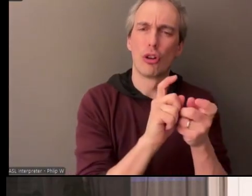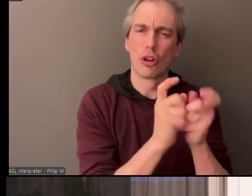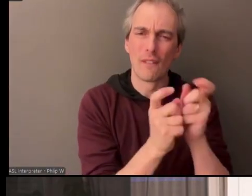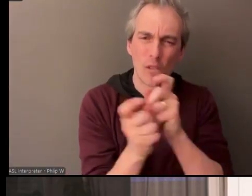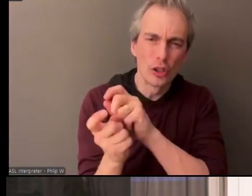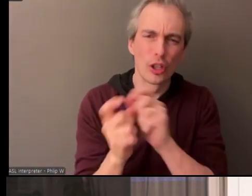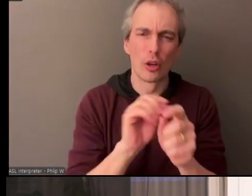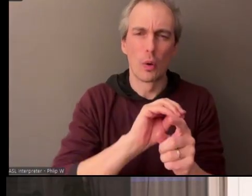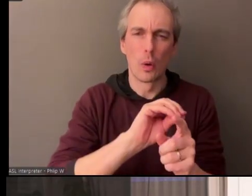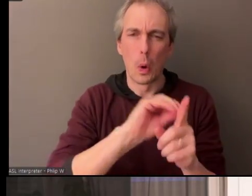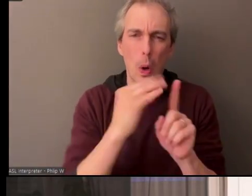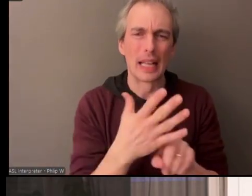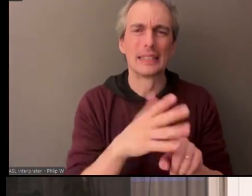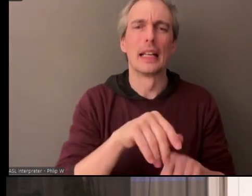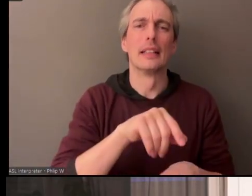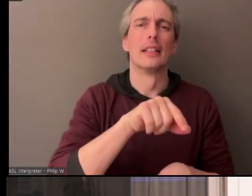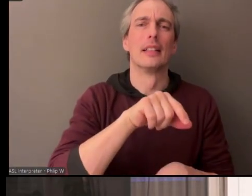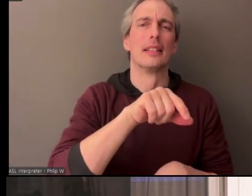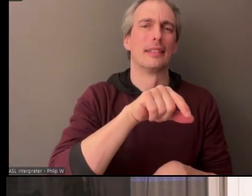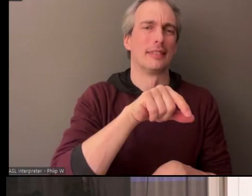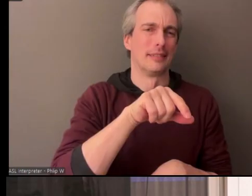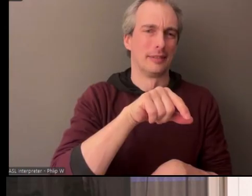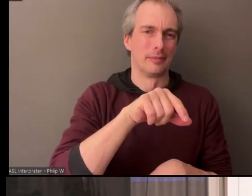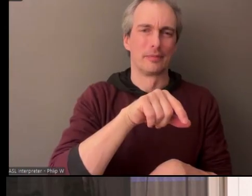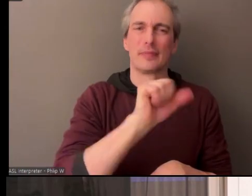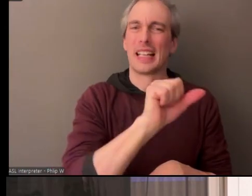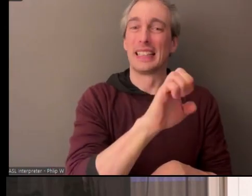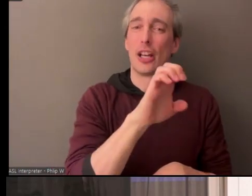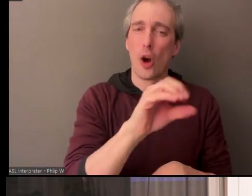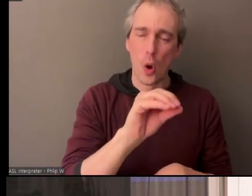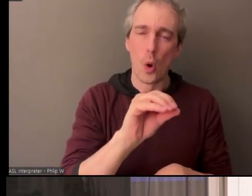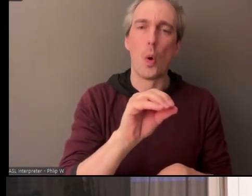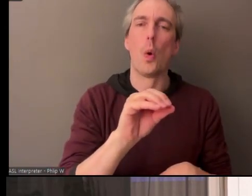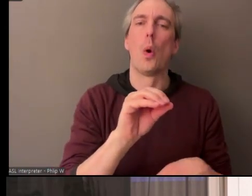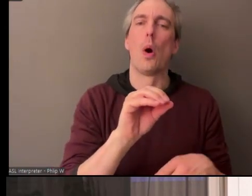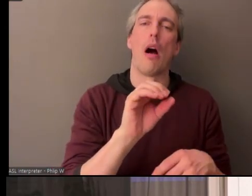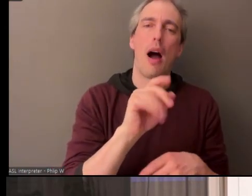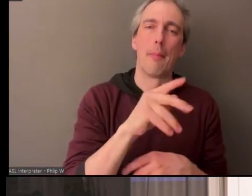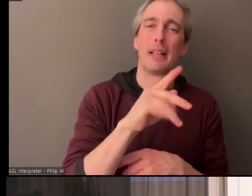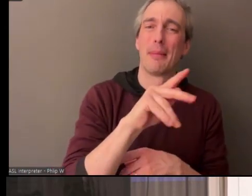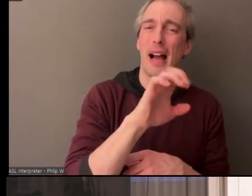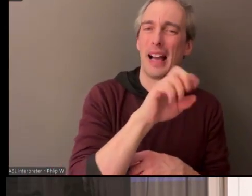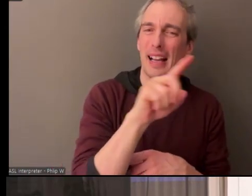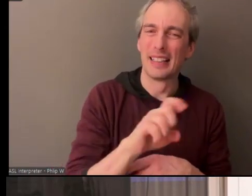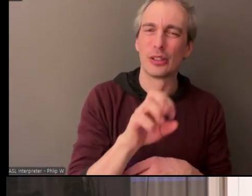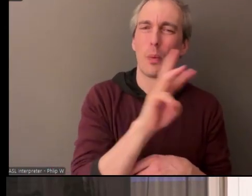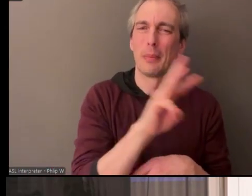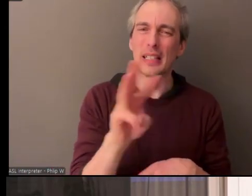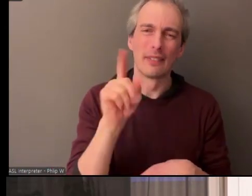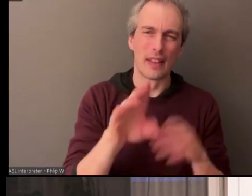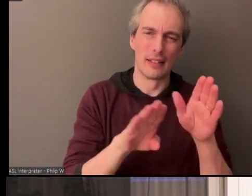In higher education, fintech, lots of different spaces, and consulted